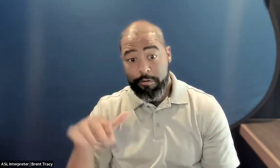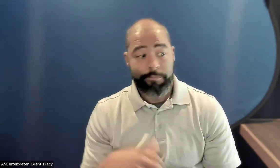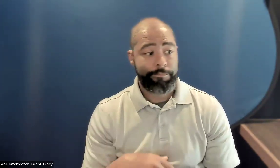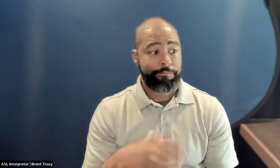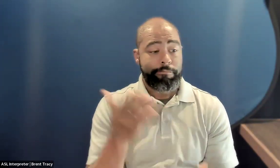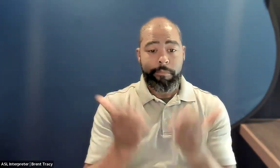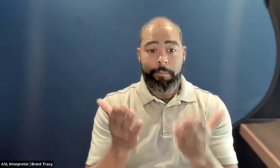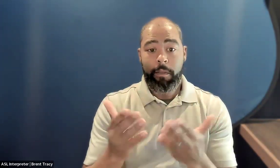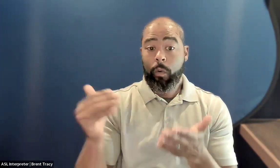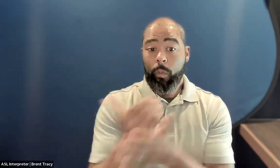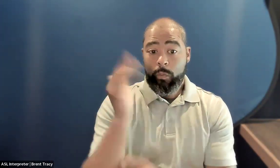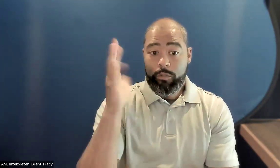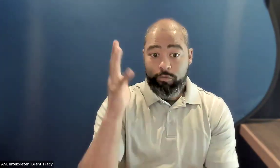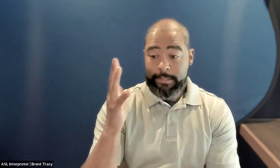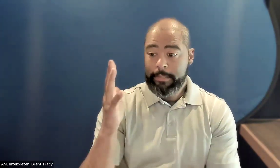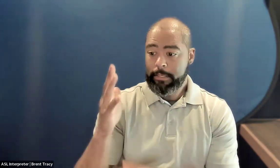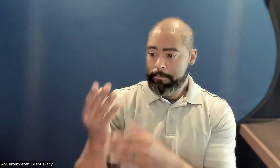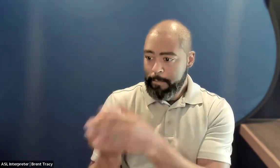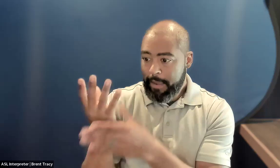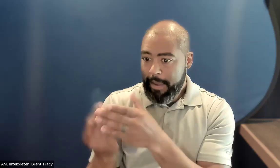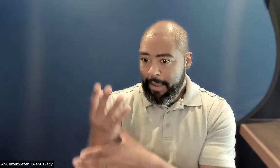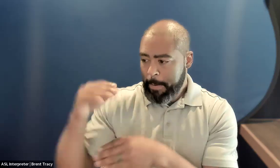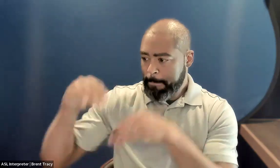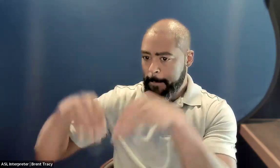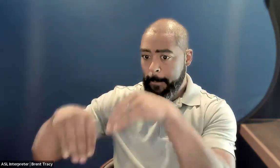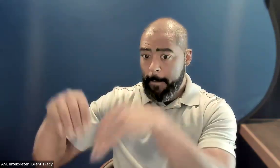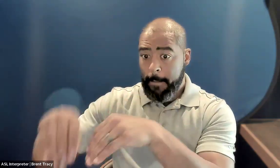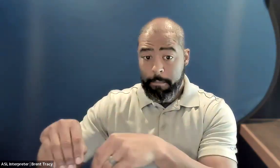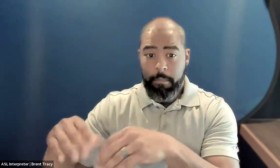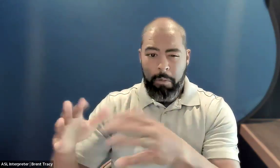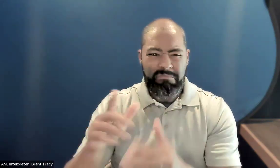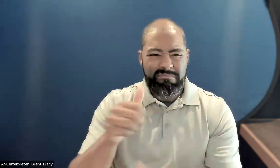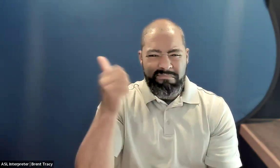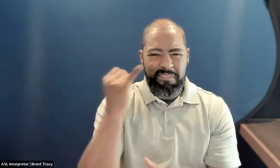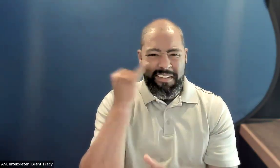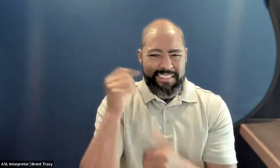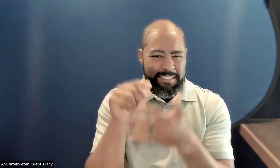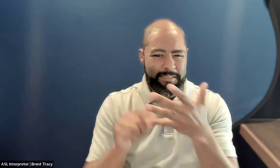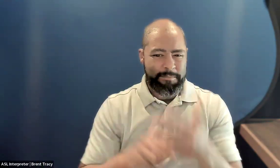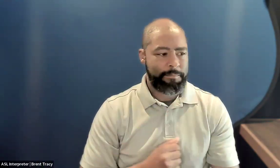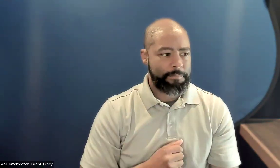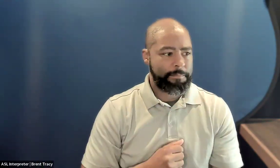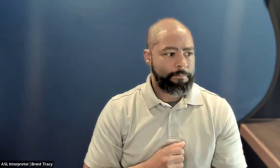in lieu fee mitigation framework. However, that would require a statutory change.